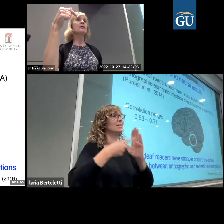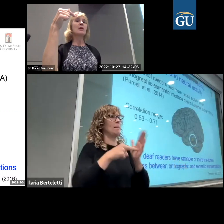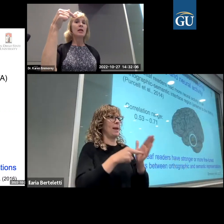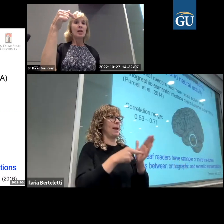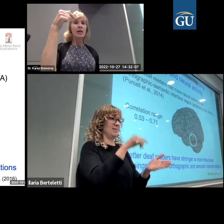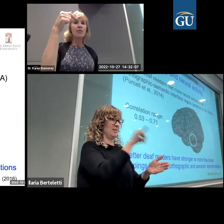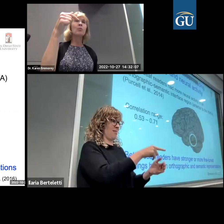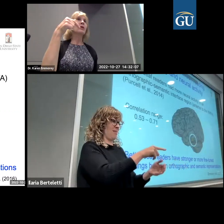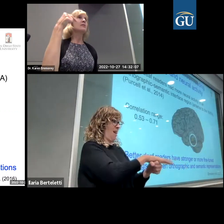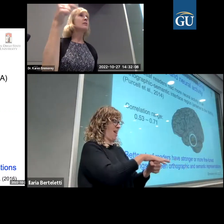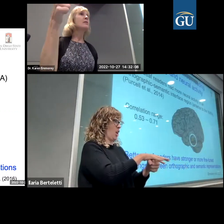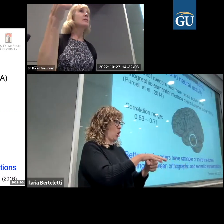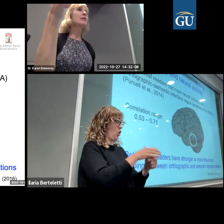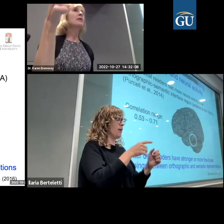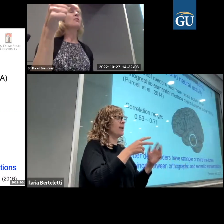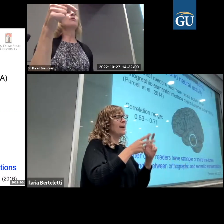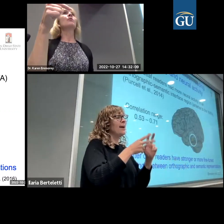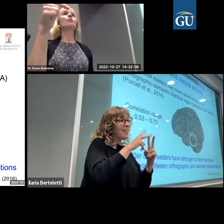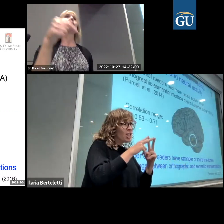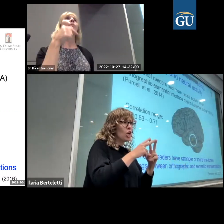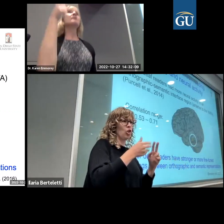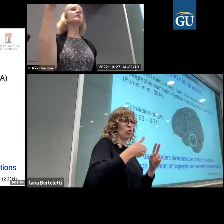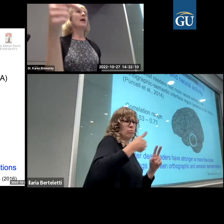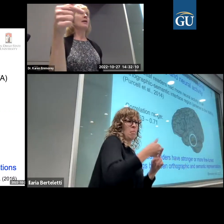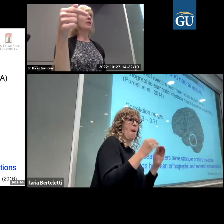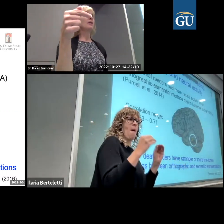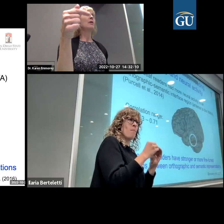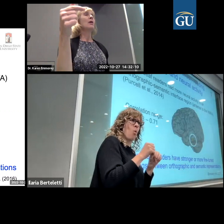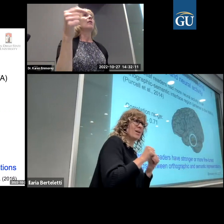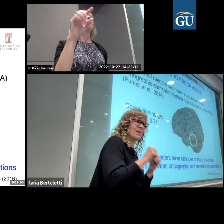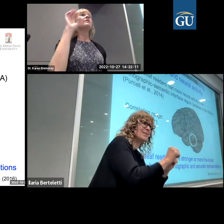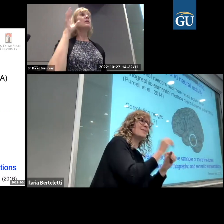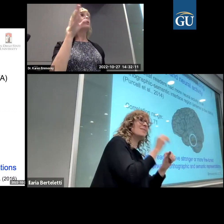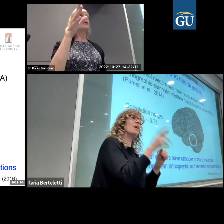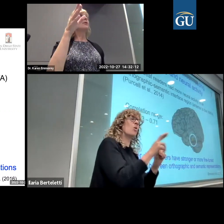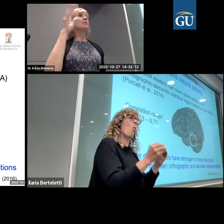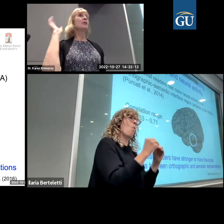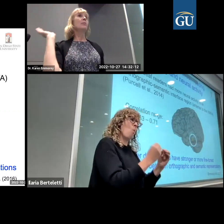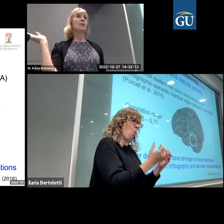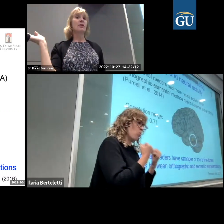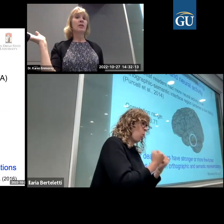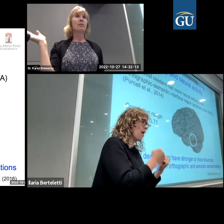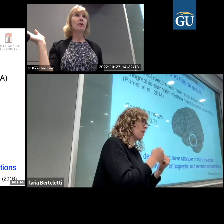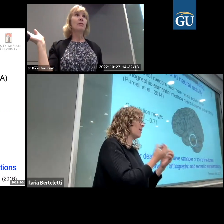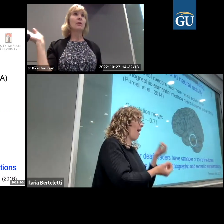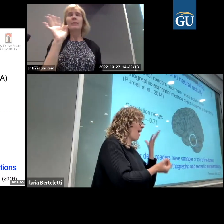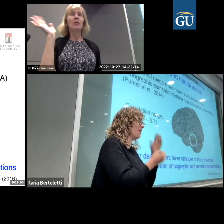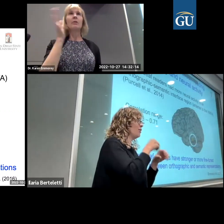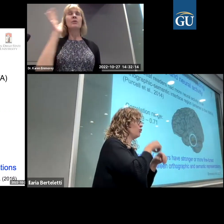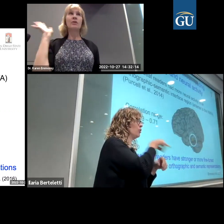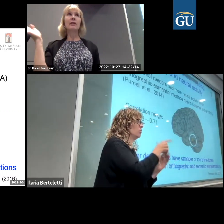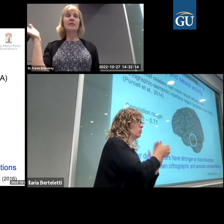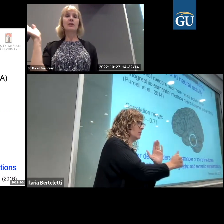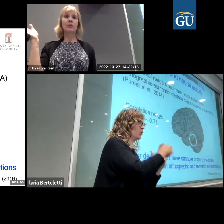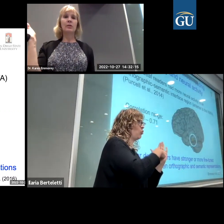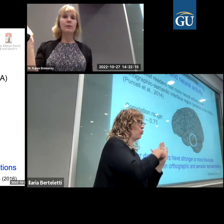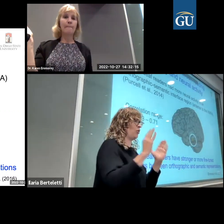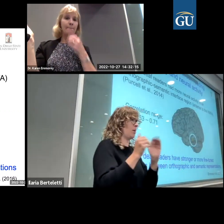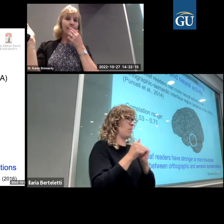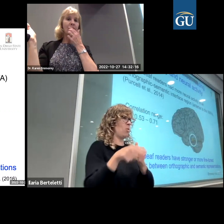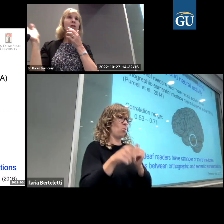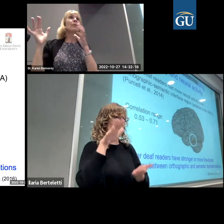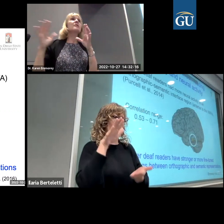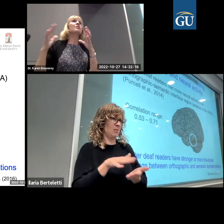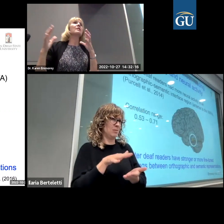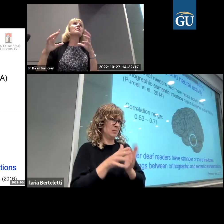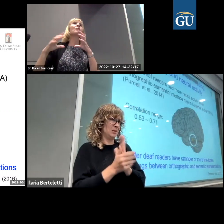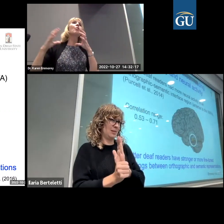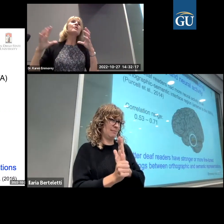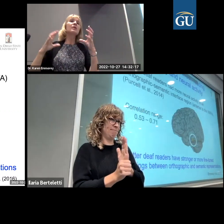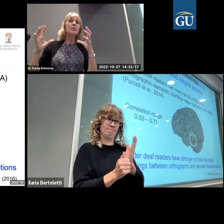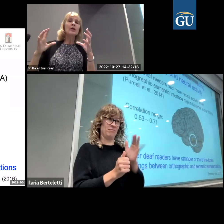So what this suggests is the more skilled readers may have more robust connections between orthography and semantics, and engage this region more consistently than the less skilled readers.